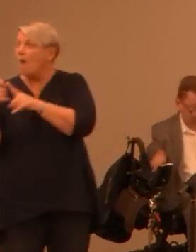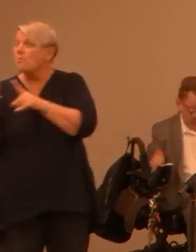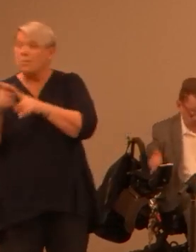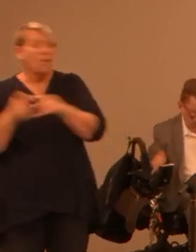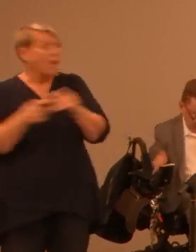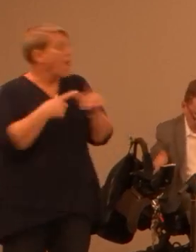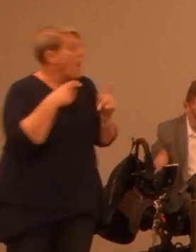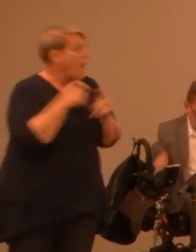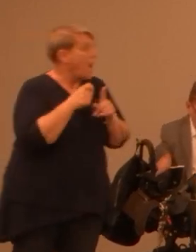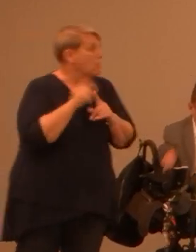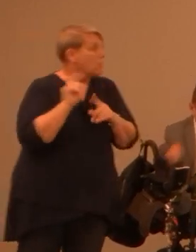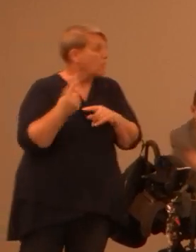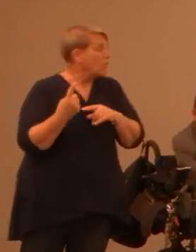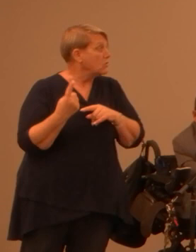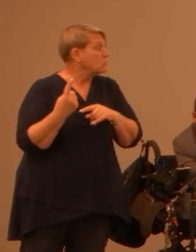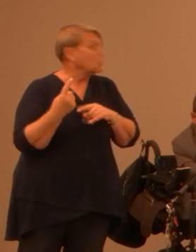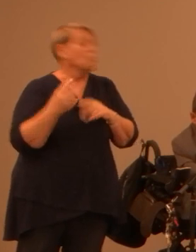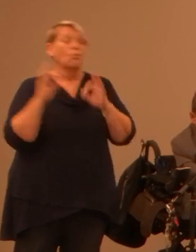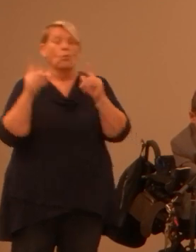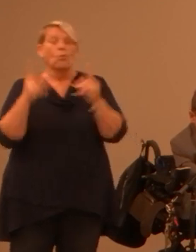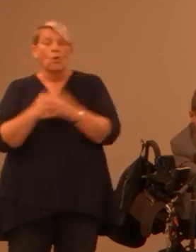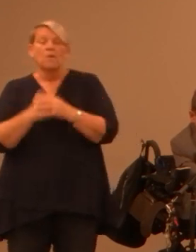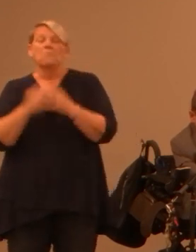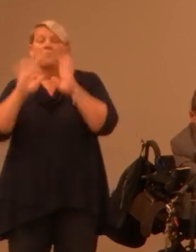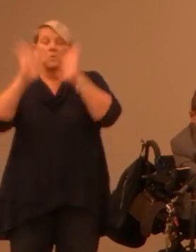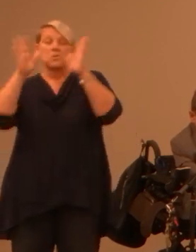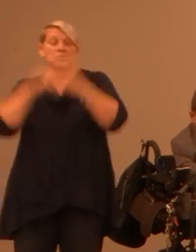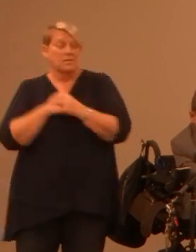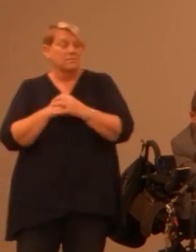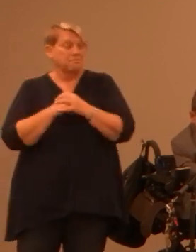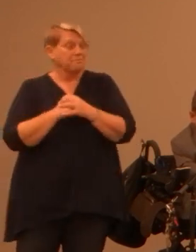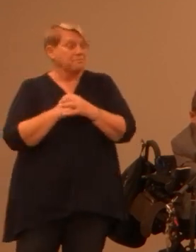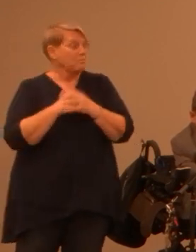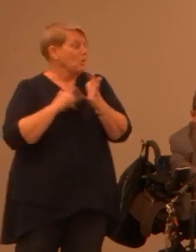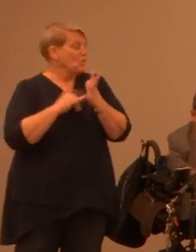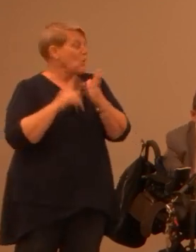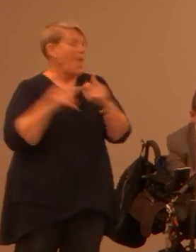app first? All right, fantastic. It is at this point in the evening, I feel like